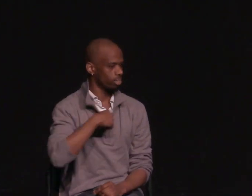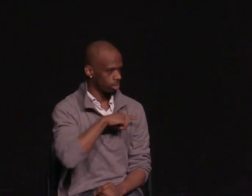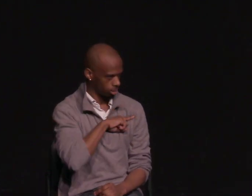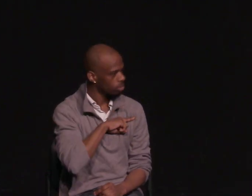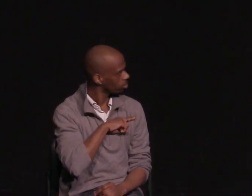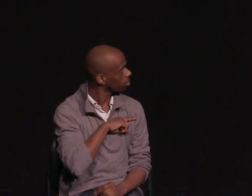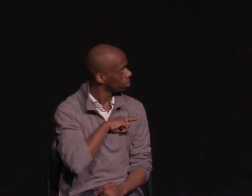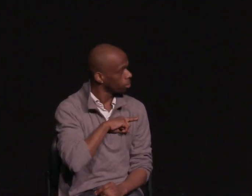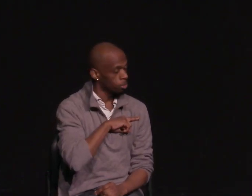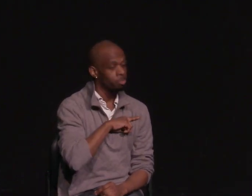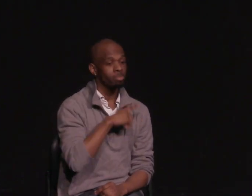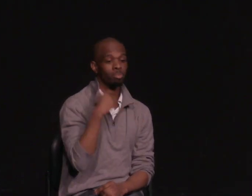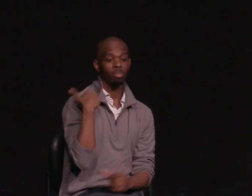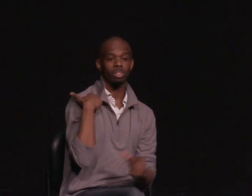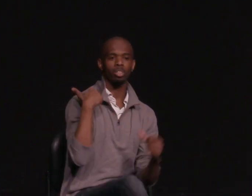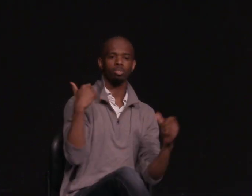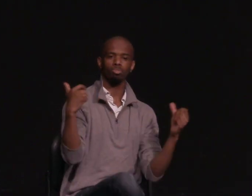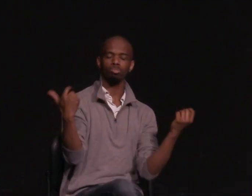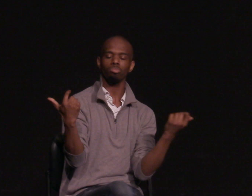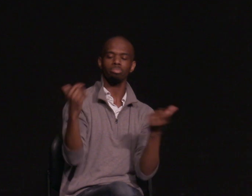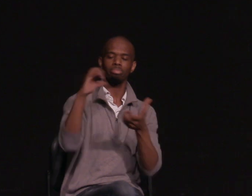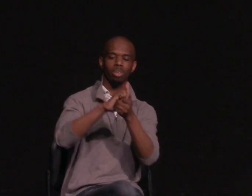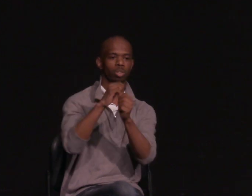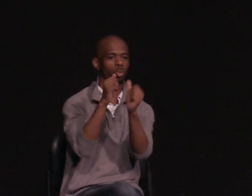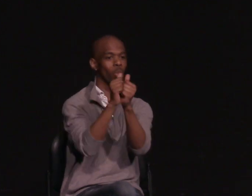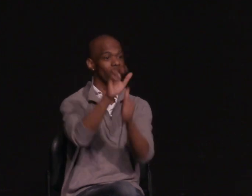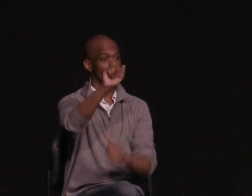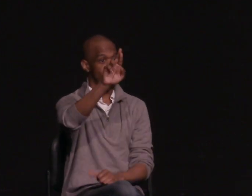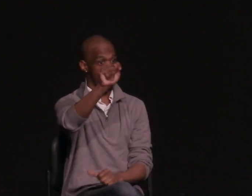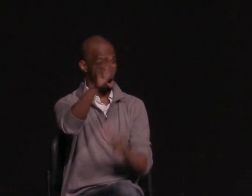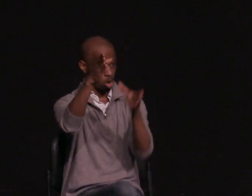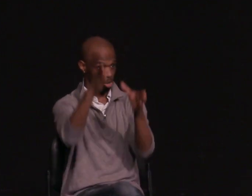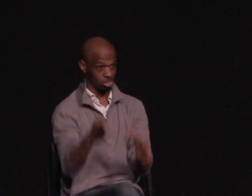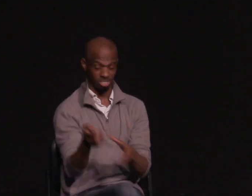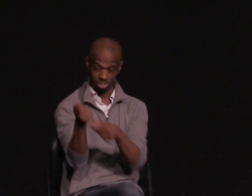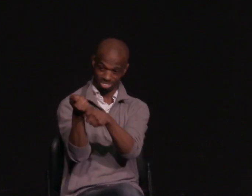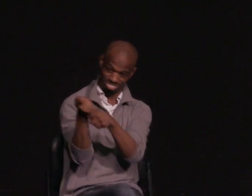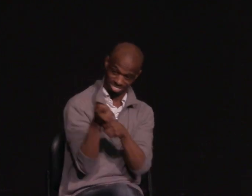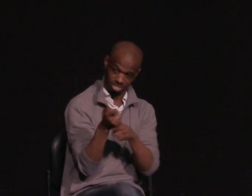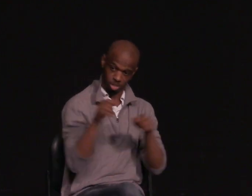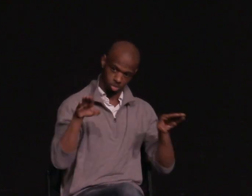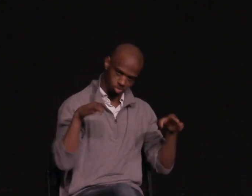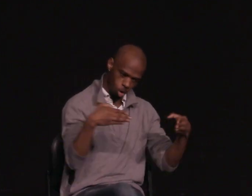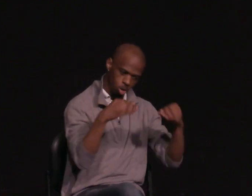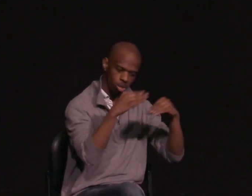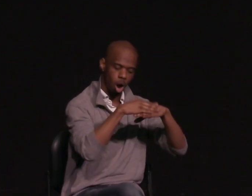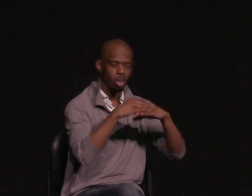I collaborated with artists to call attention to our most pressing issues and offer solutions.